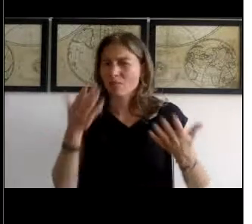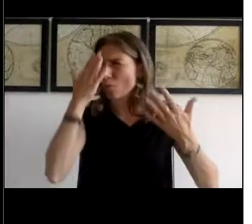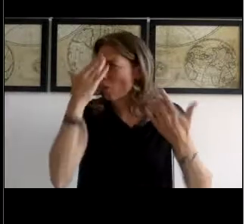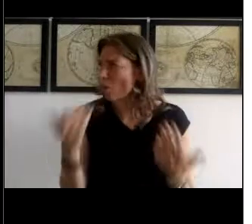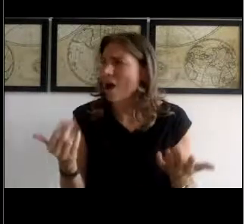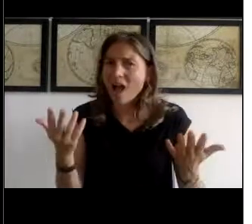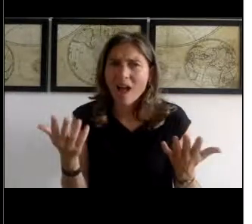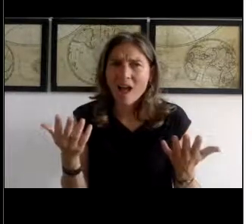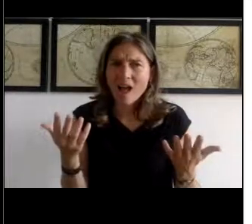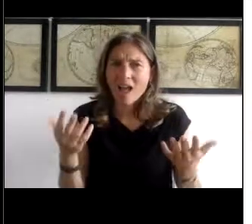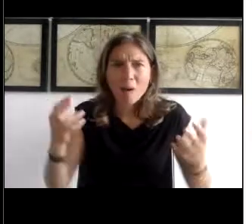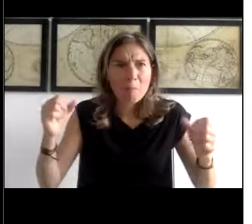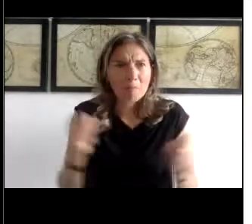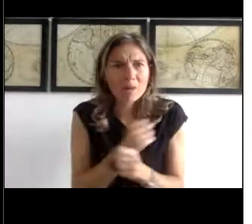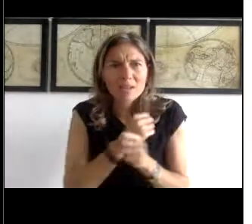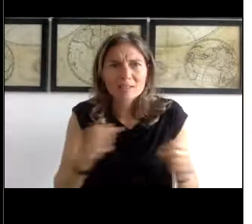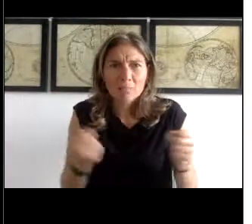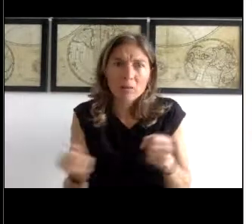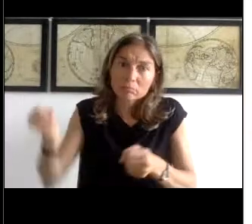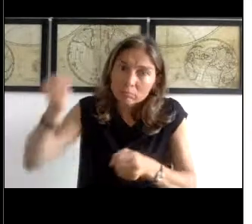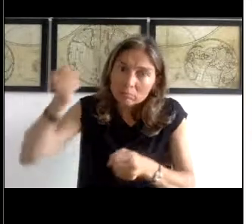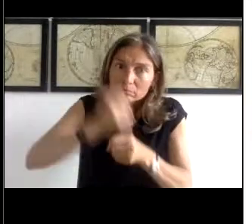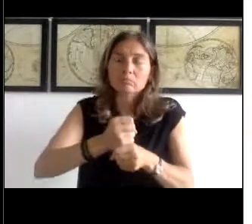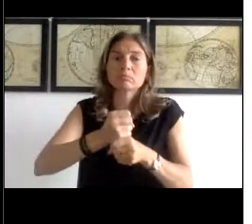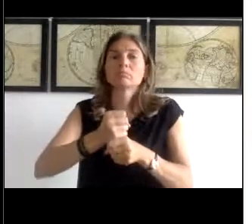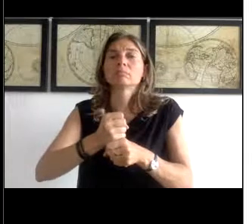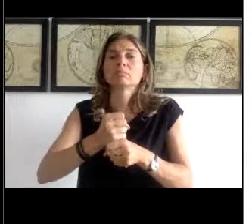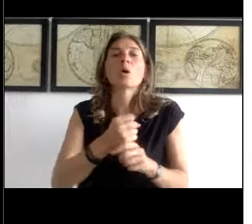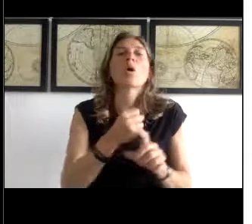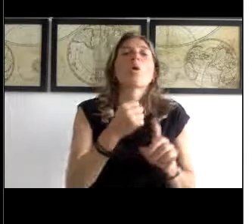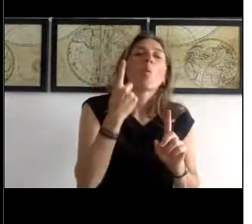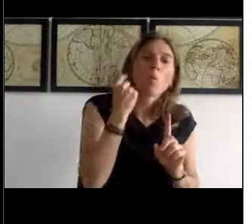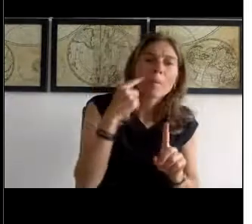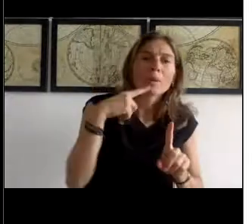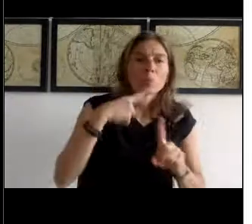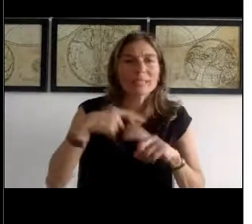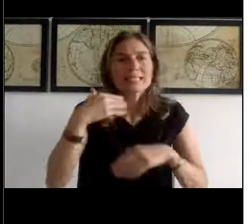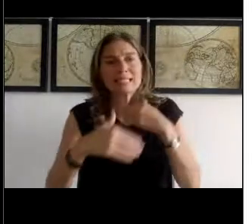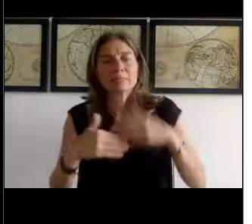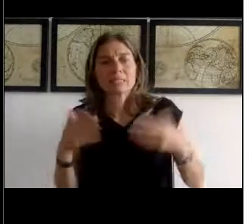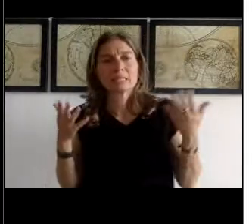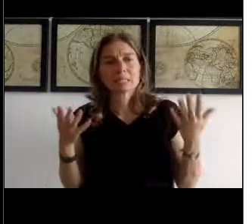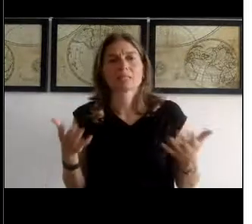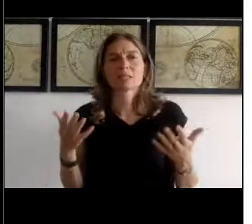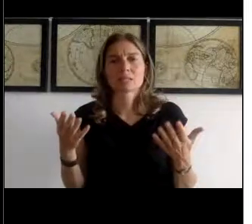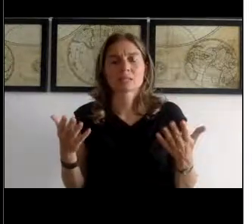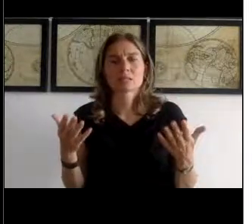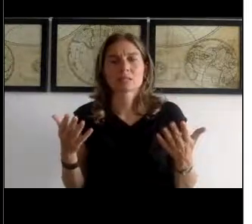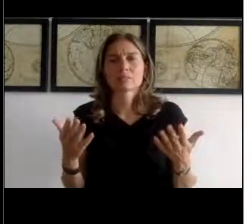Thank you so much, Virginia. And indeed, as we could see from your experience,